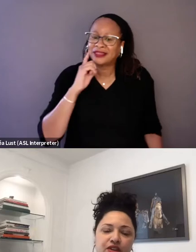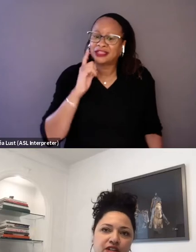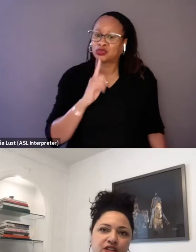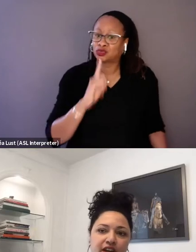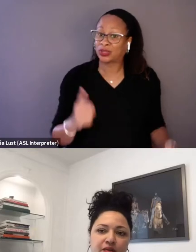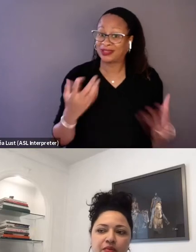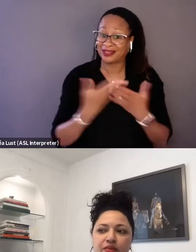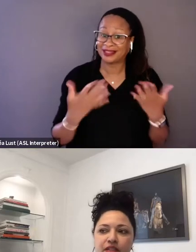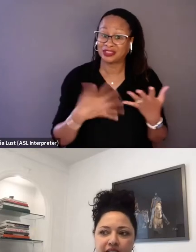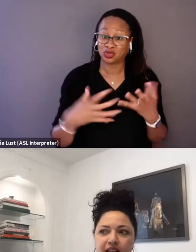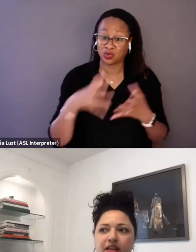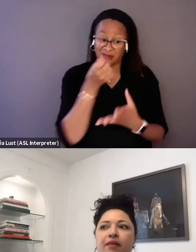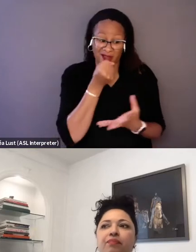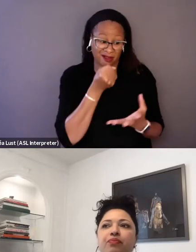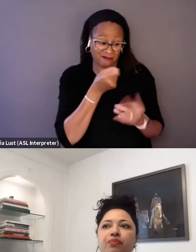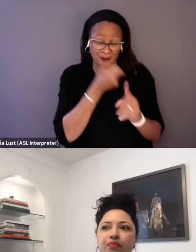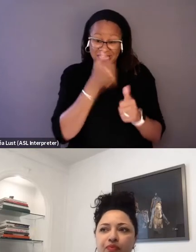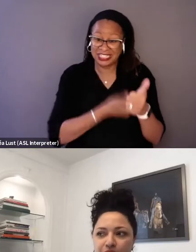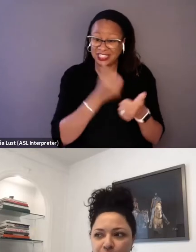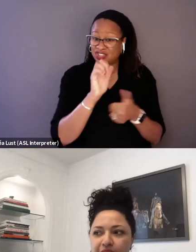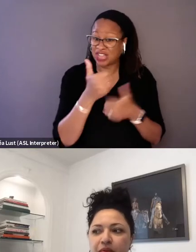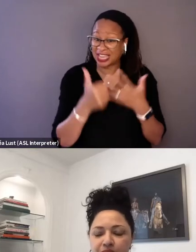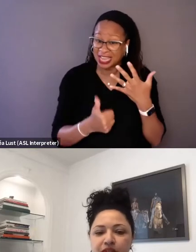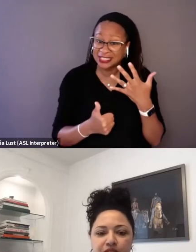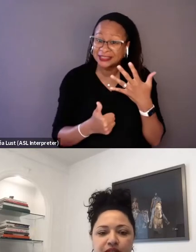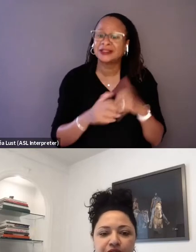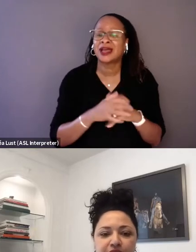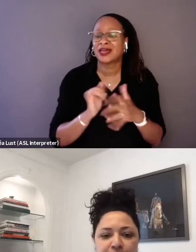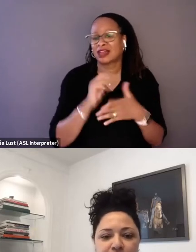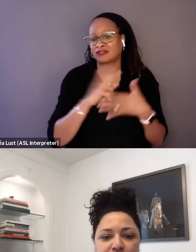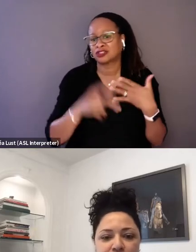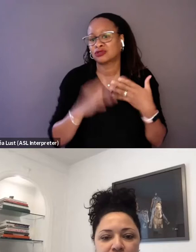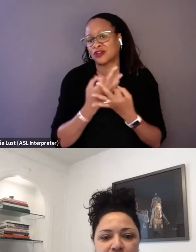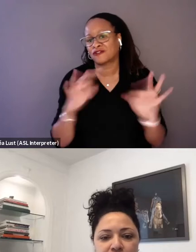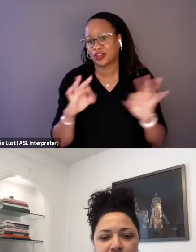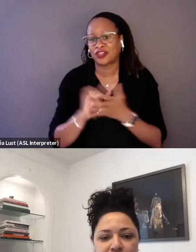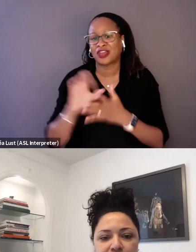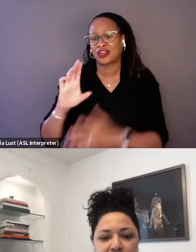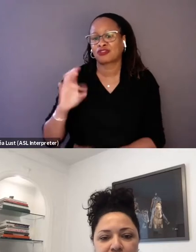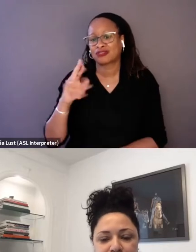for each decade, that was a result of the freedom, you know, that the directors had.